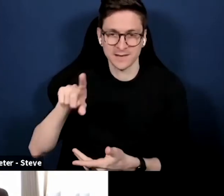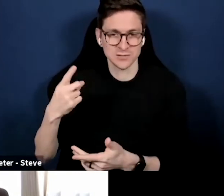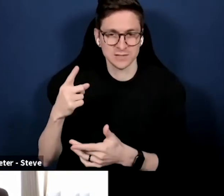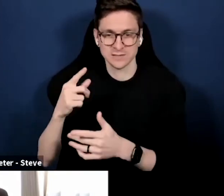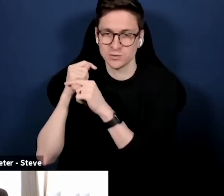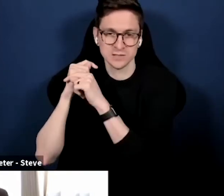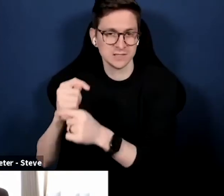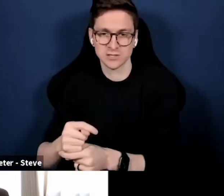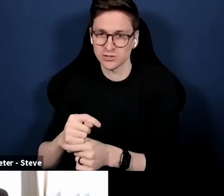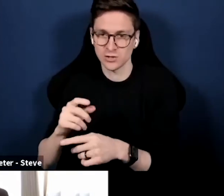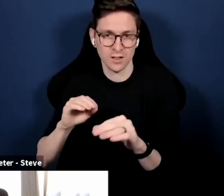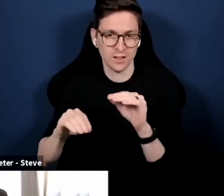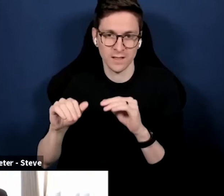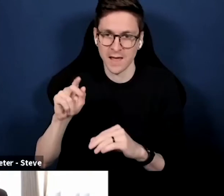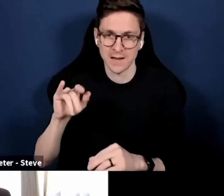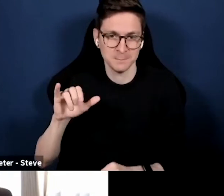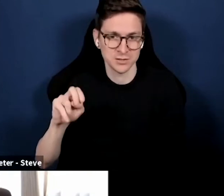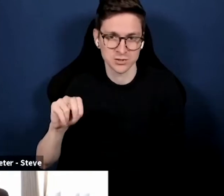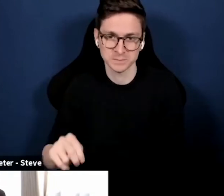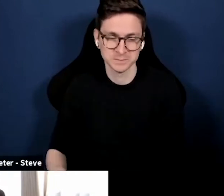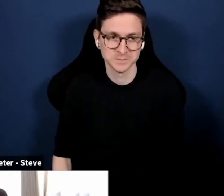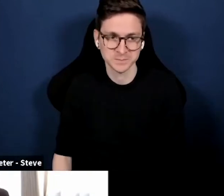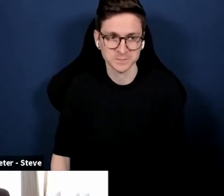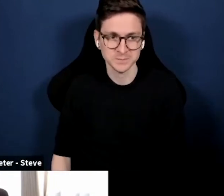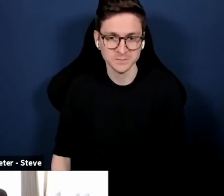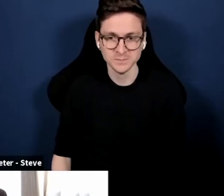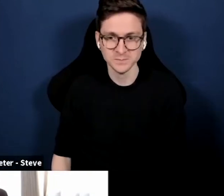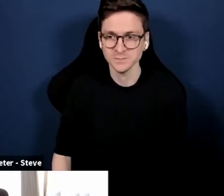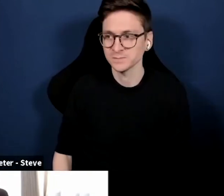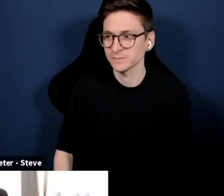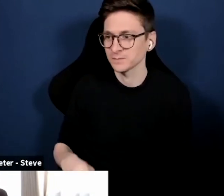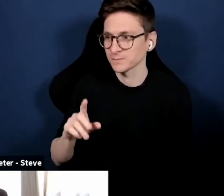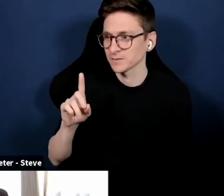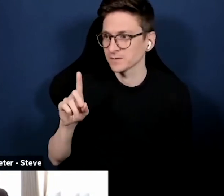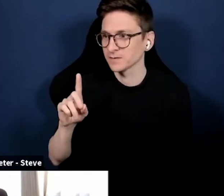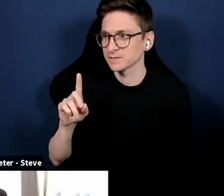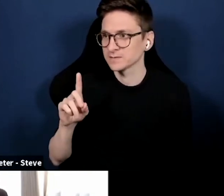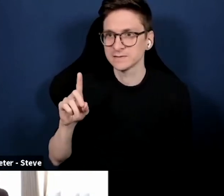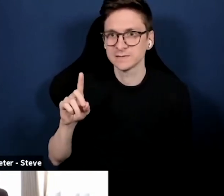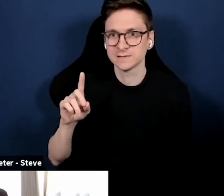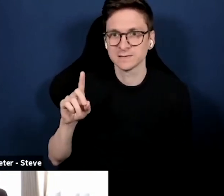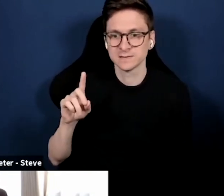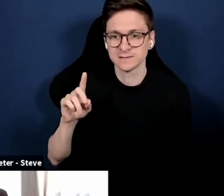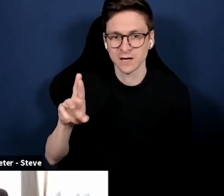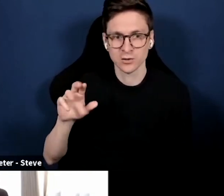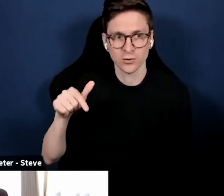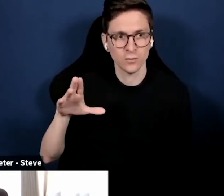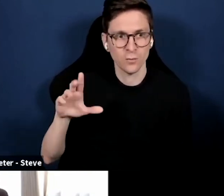okay thank you that was uh that was really interesting to think about and i have like melissa